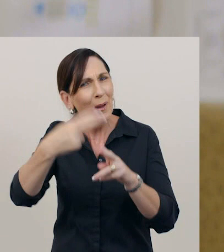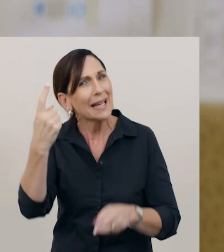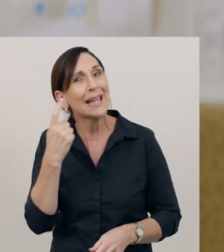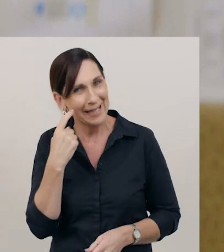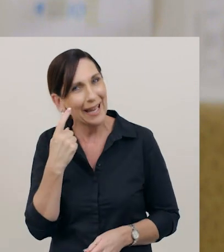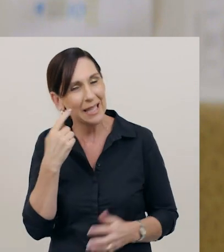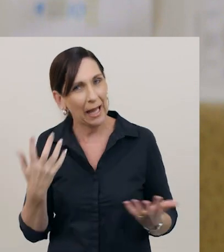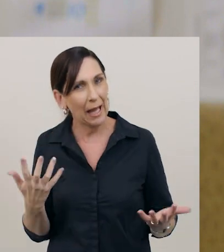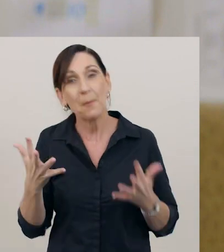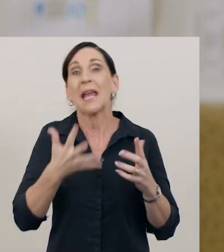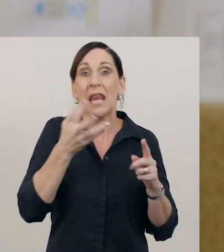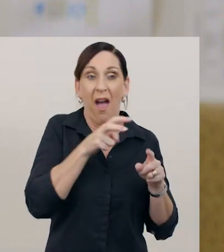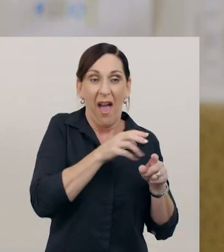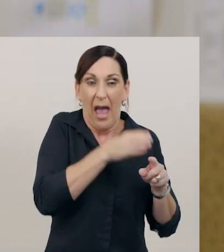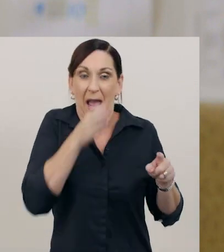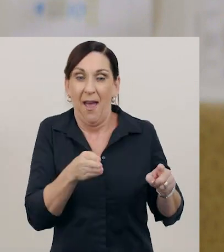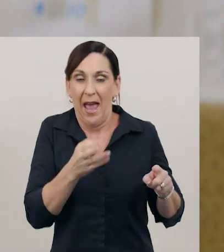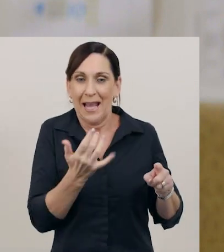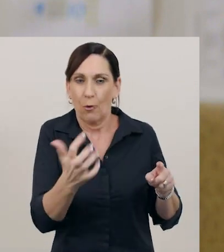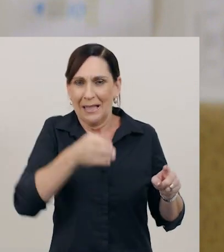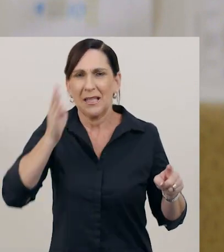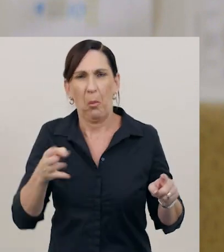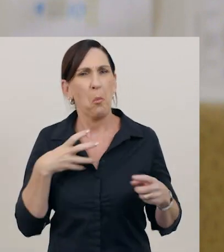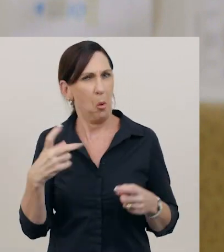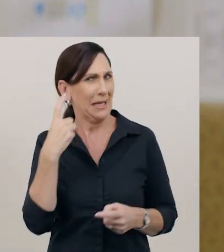Skip counting is definitely an efficient strategy.